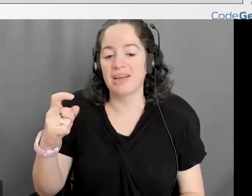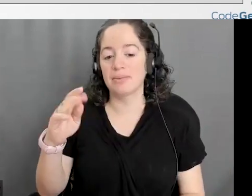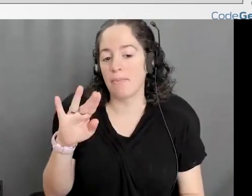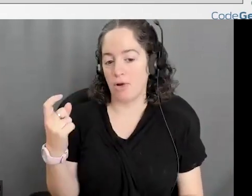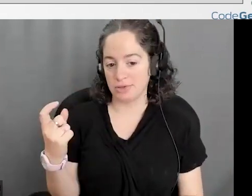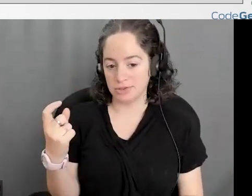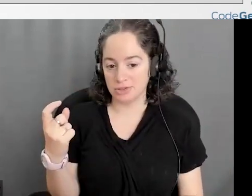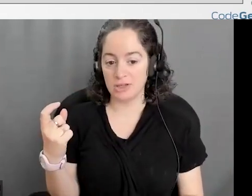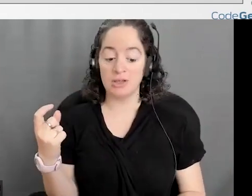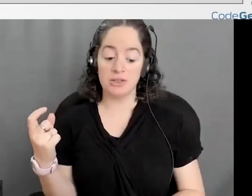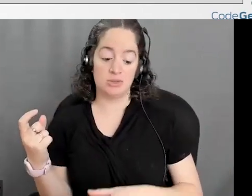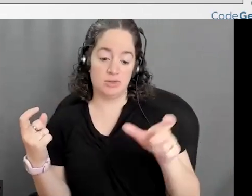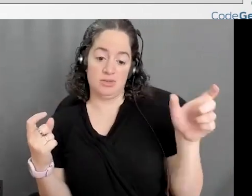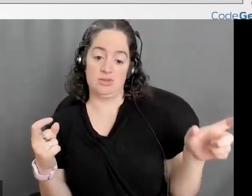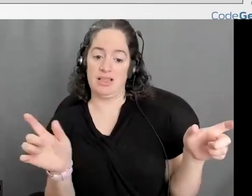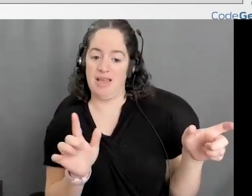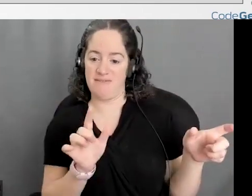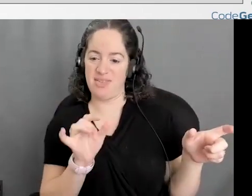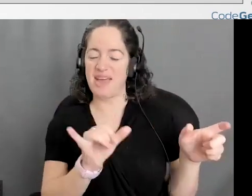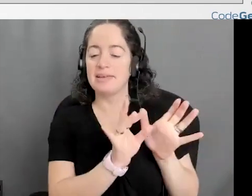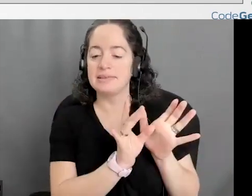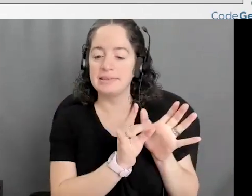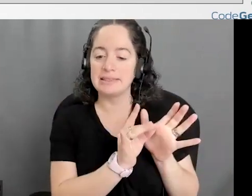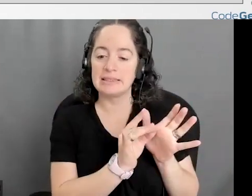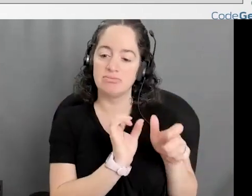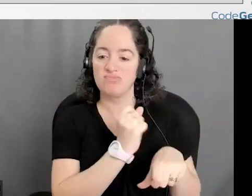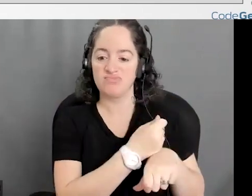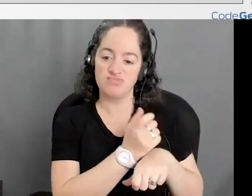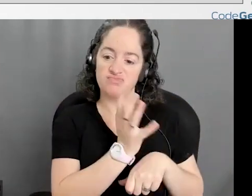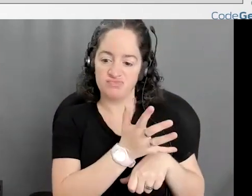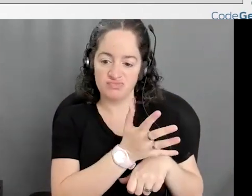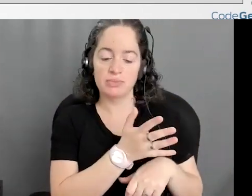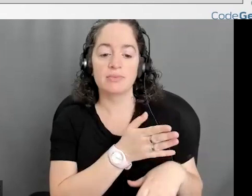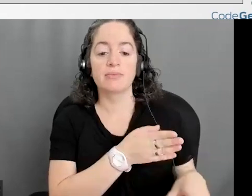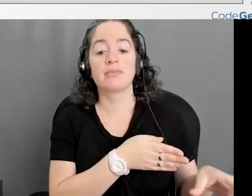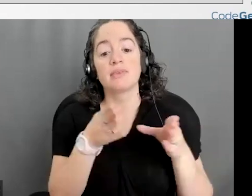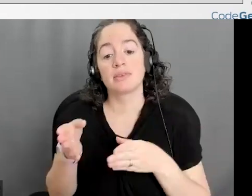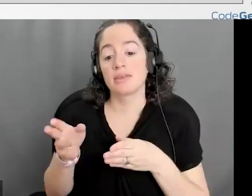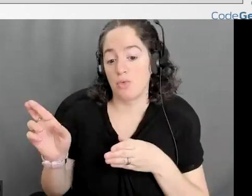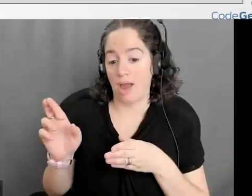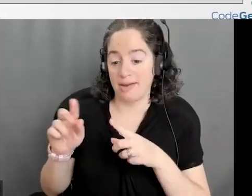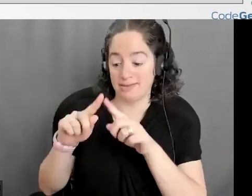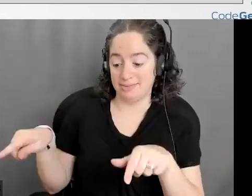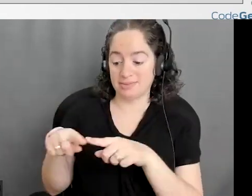The table on the left is the sticky row header table. The table on the right is the data table.